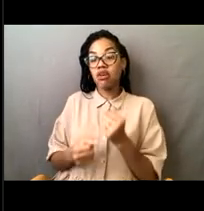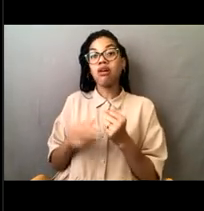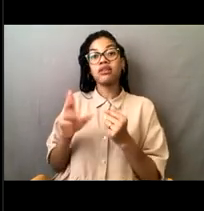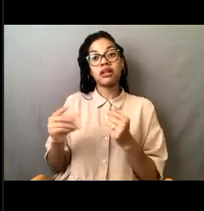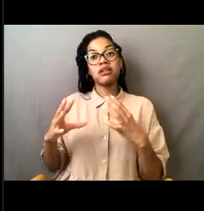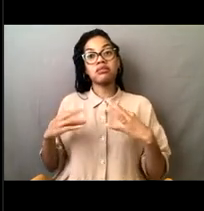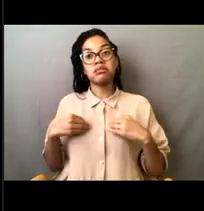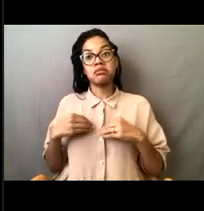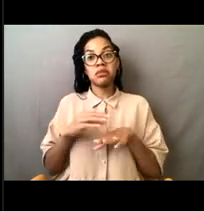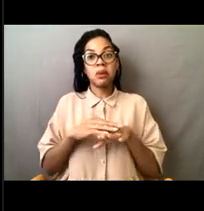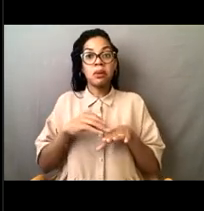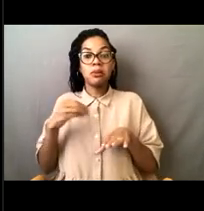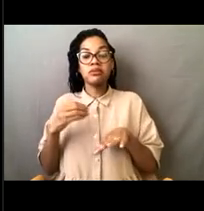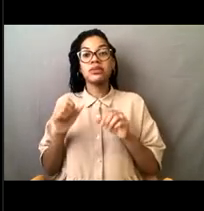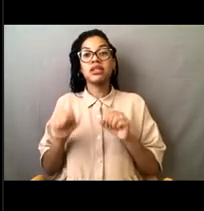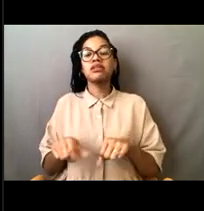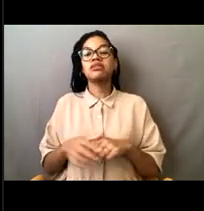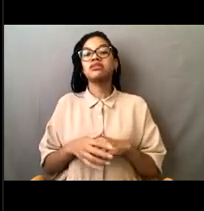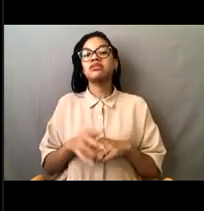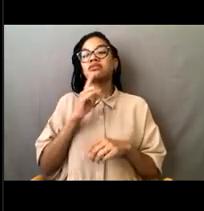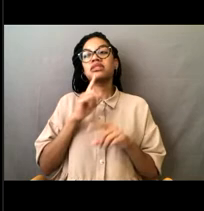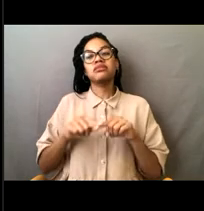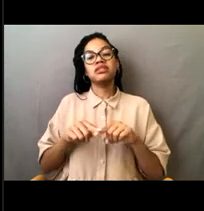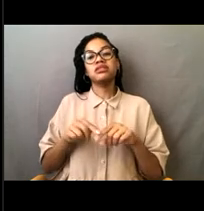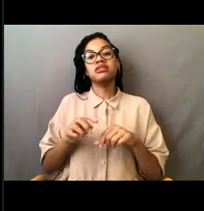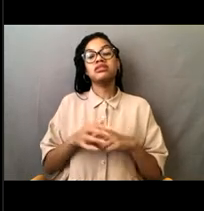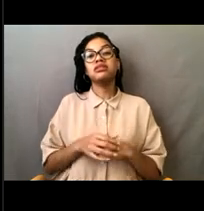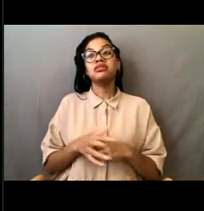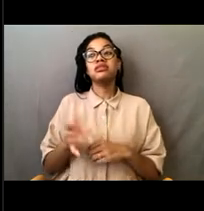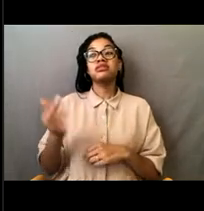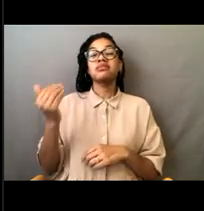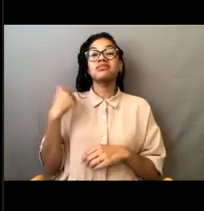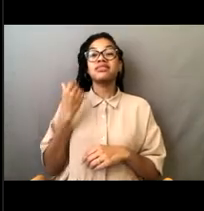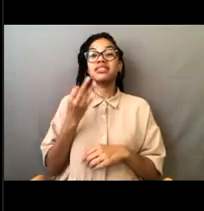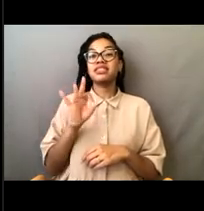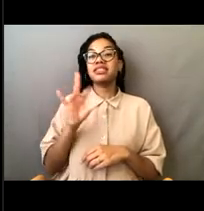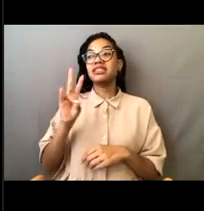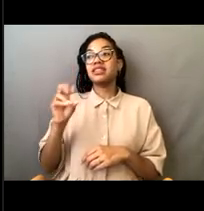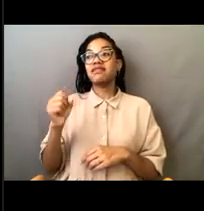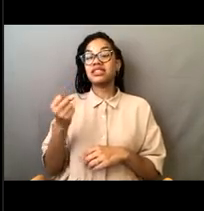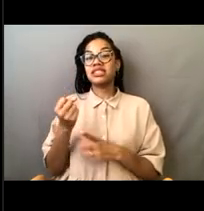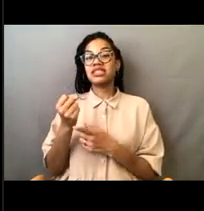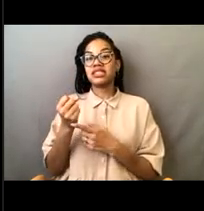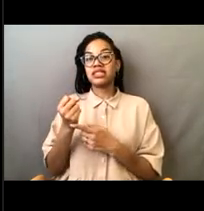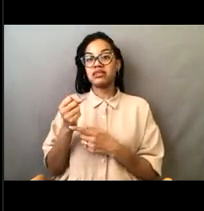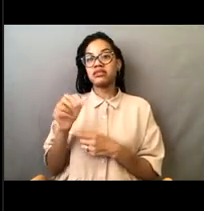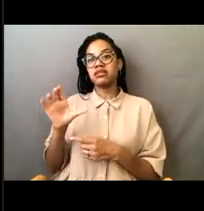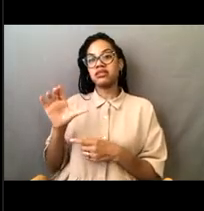Traditionally like back kind of in that 1970s period that Caroline talked about with stocking,